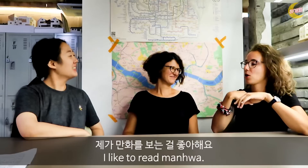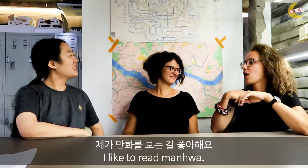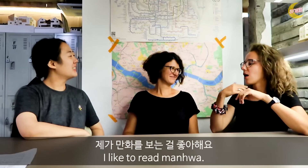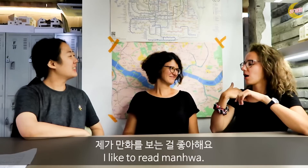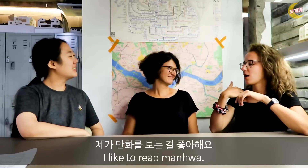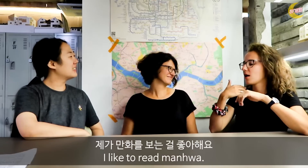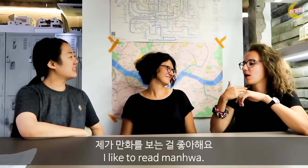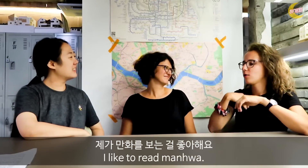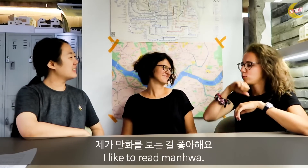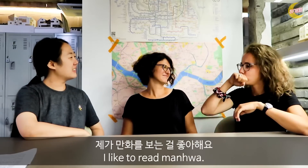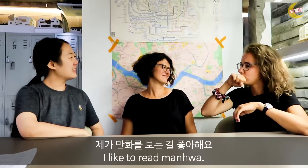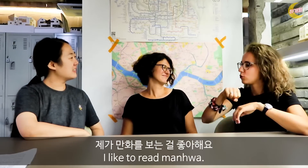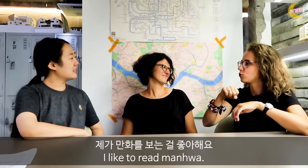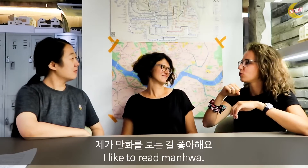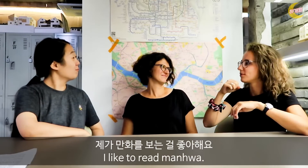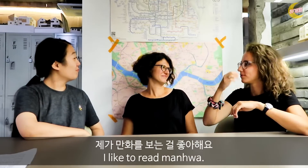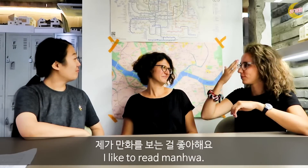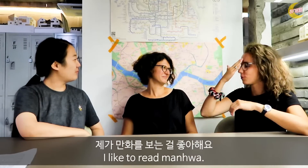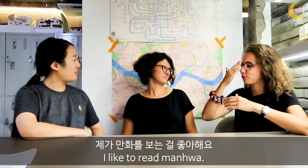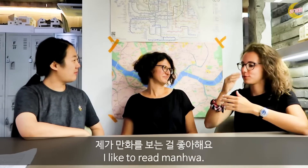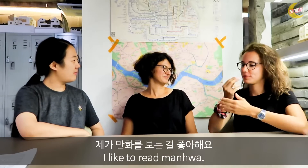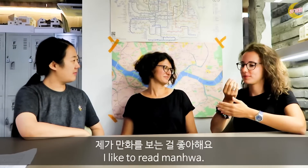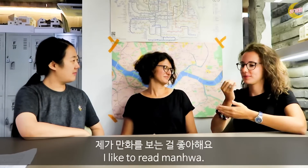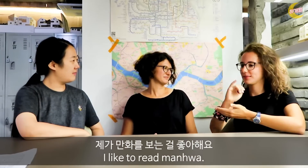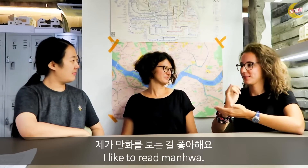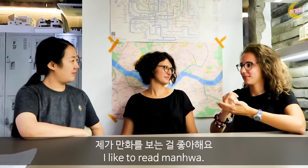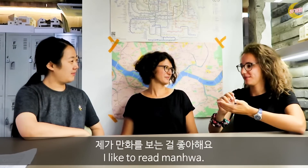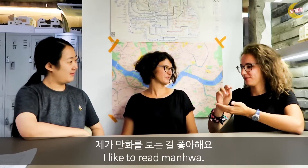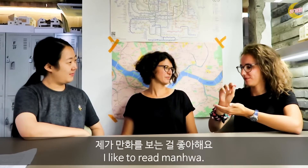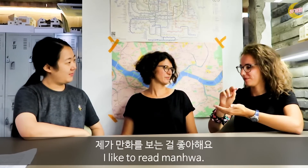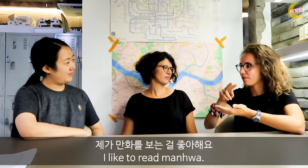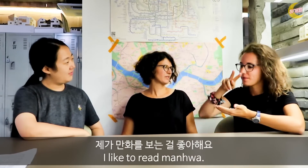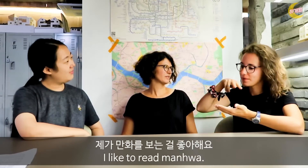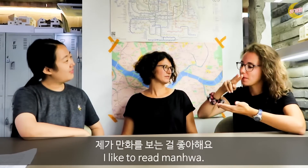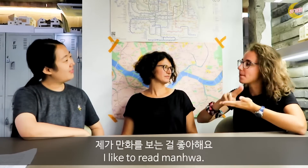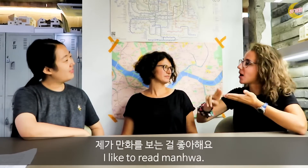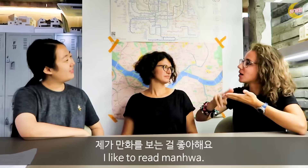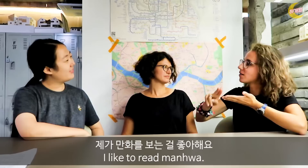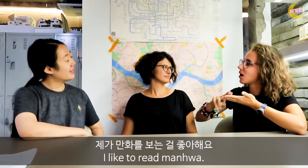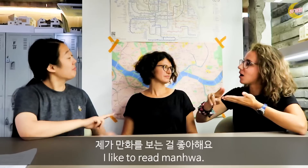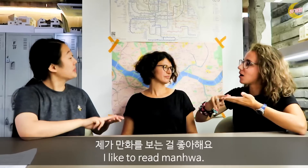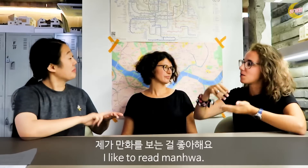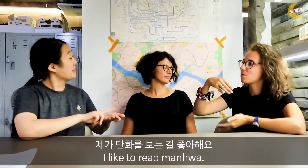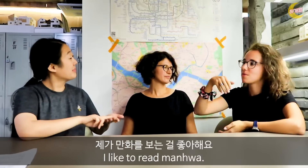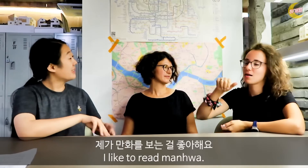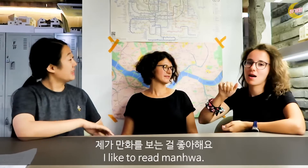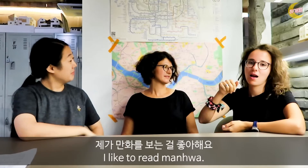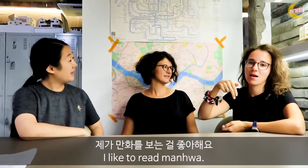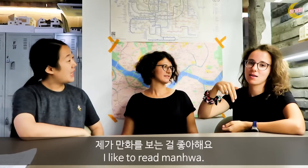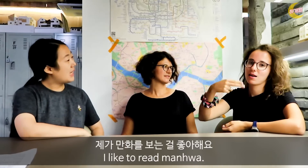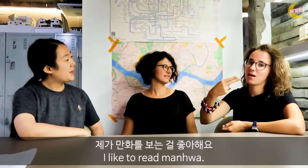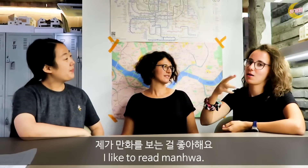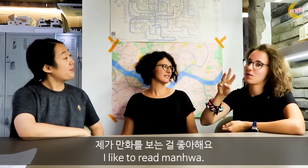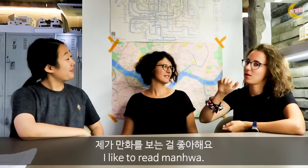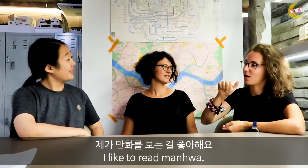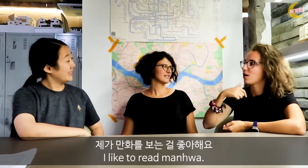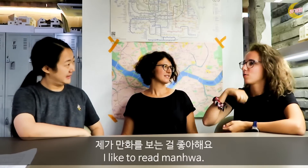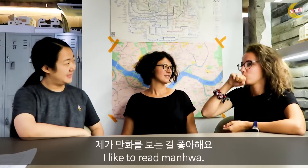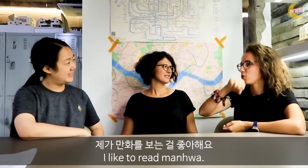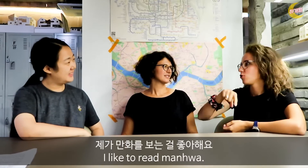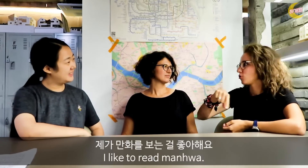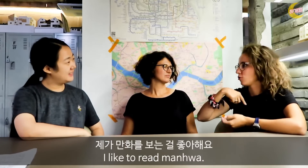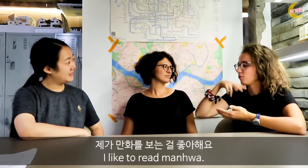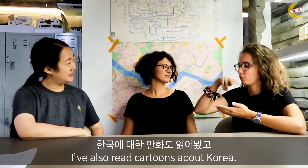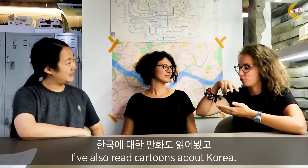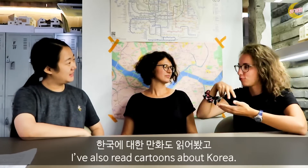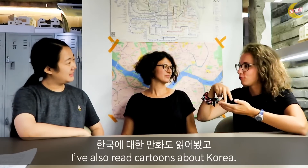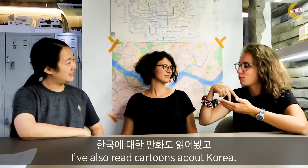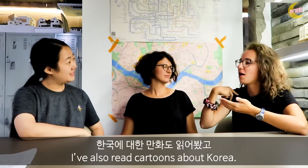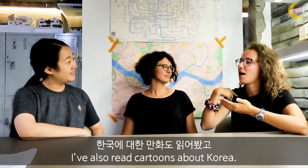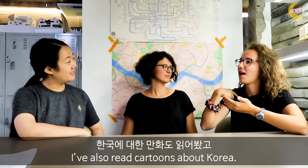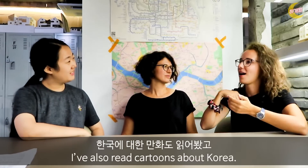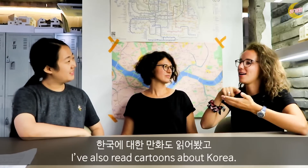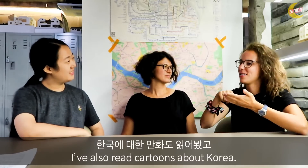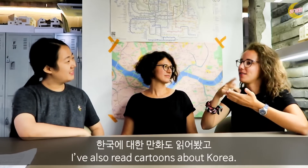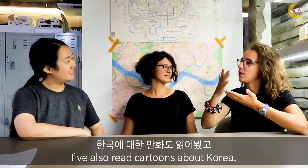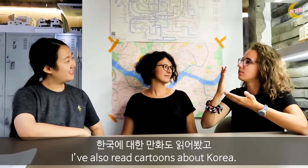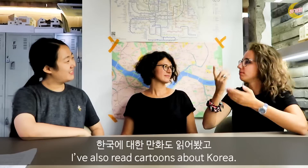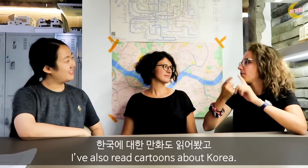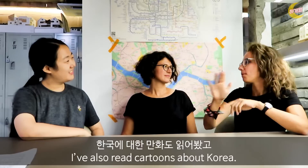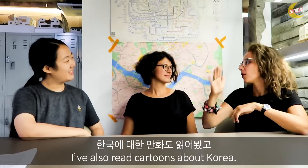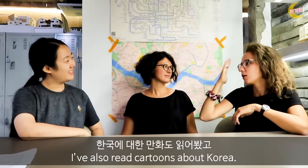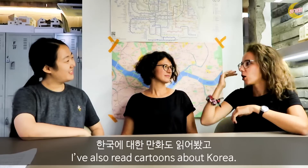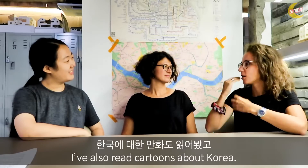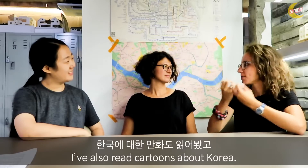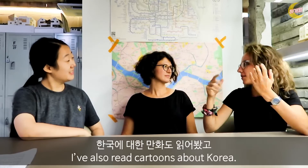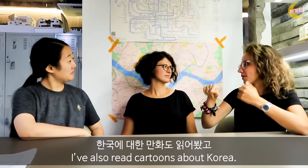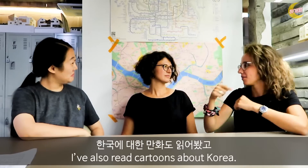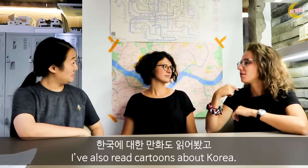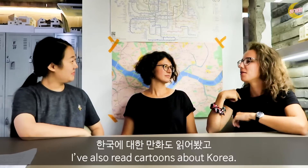I like to read cartoons. I’ve also read cartoons about Korea.